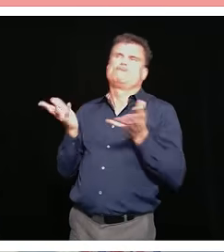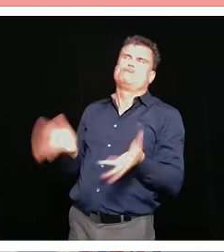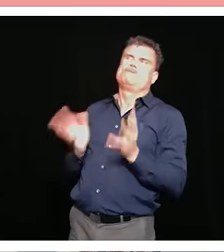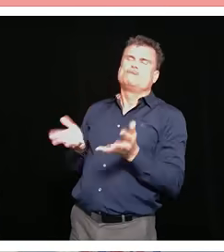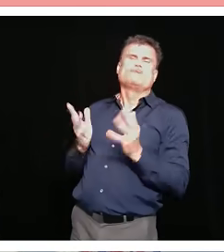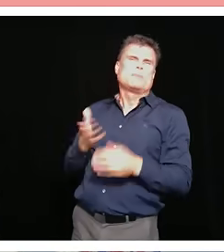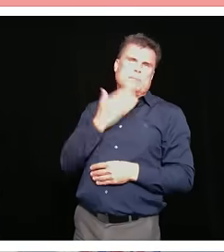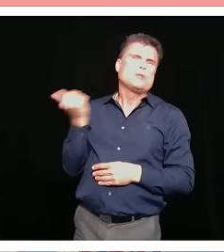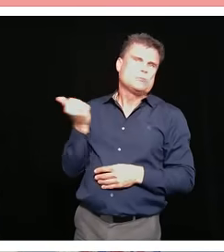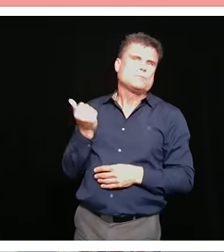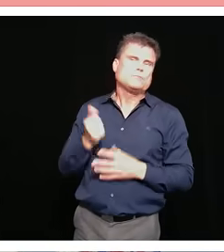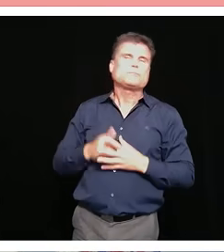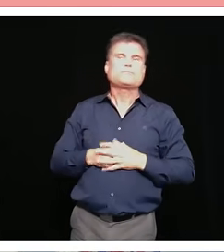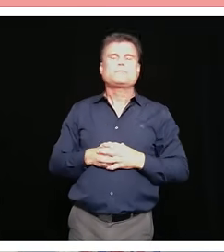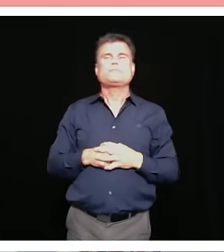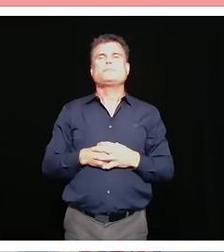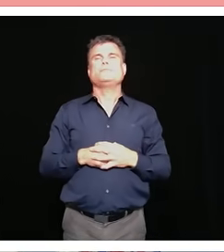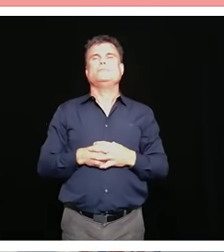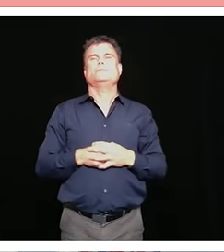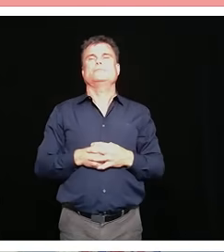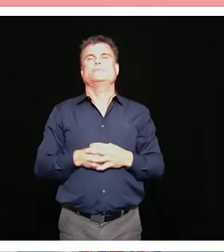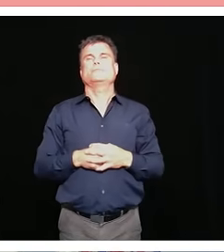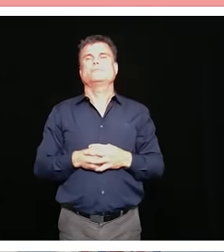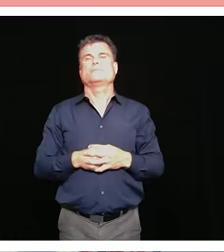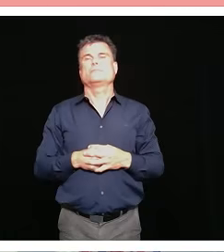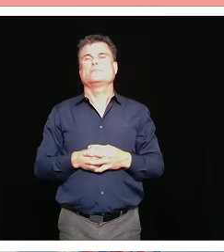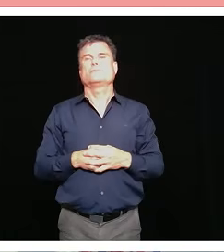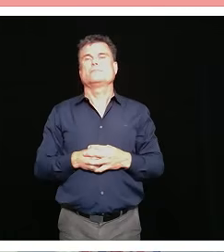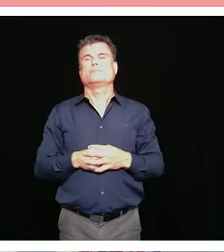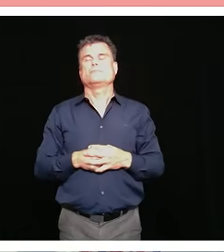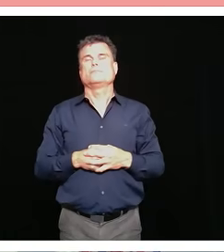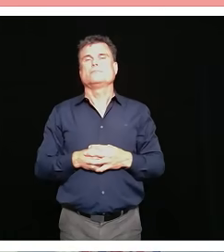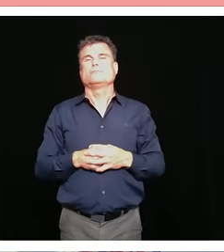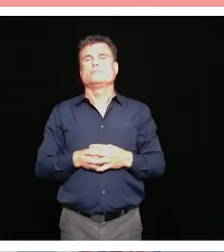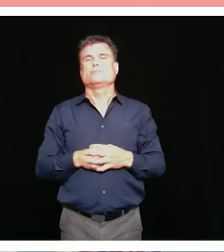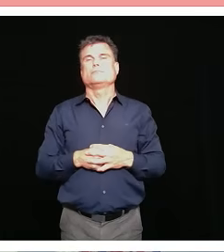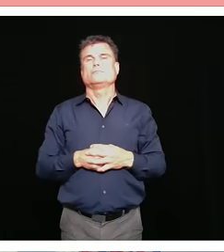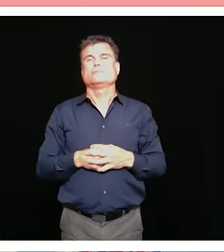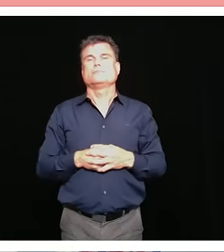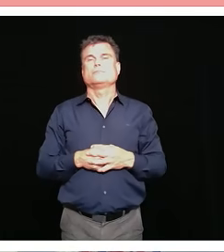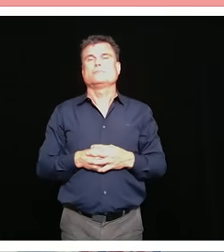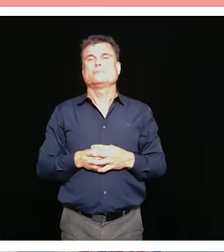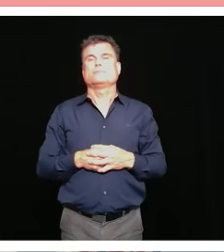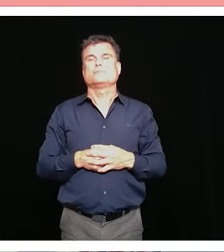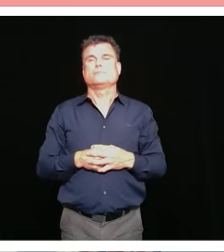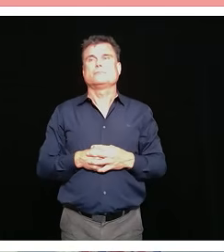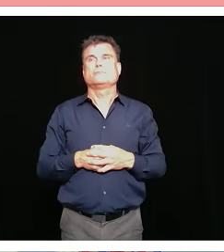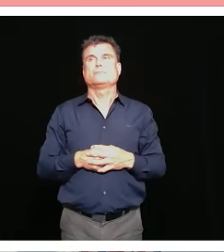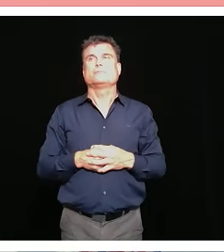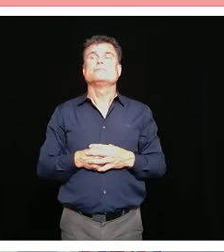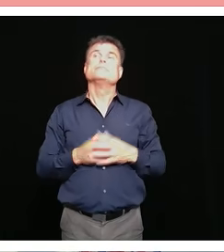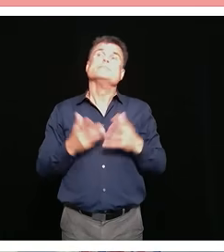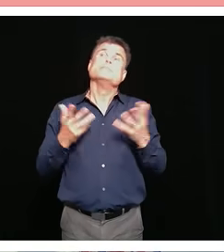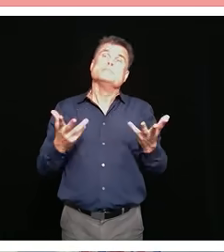Particularly seniors in our elders. And this is the comparison of what we have seen in BC compared to other provinces here